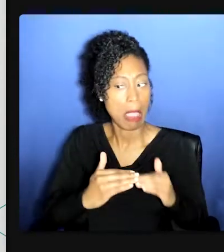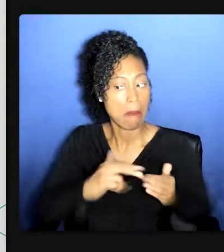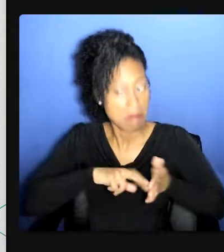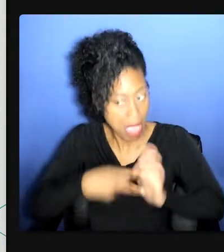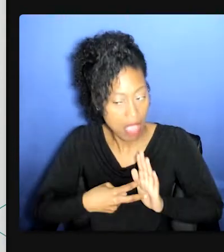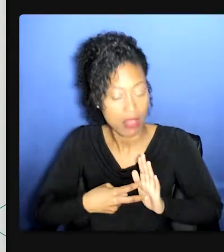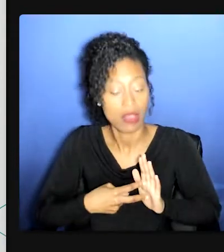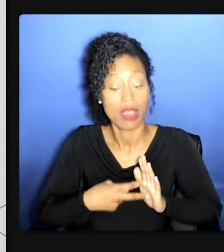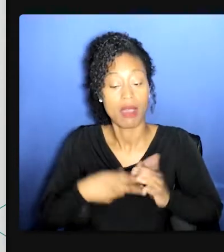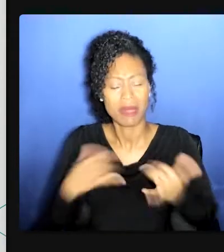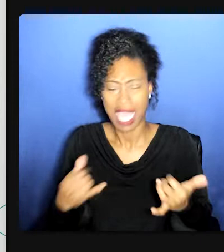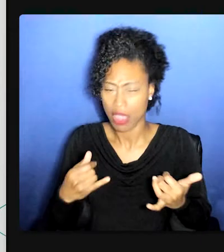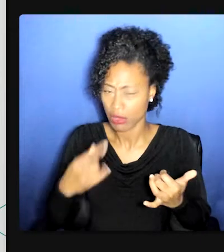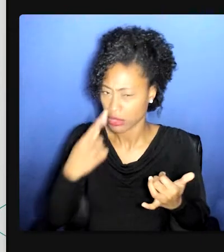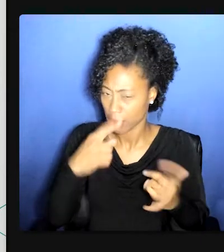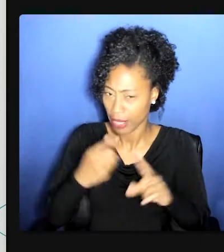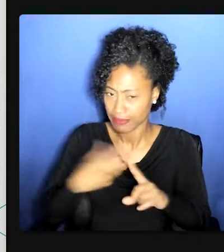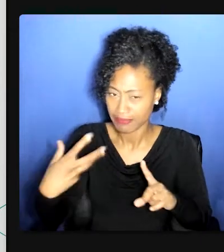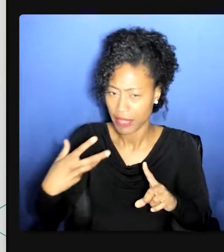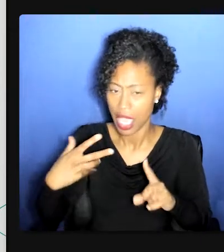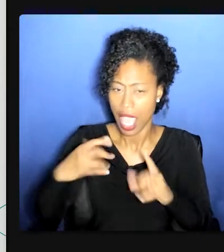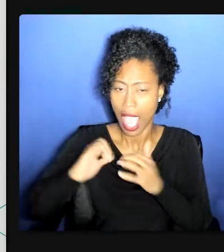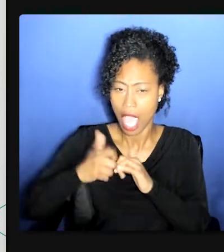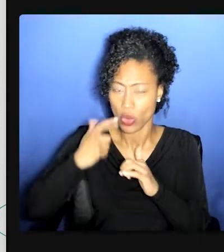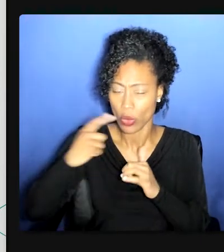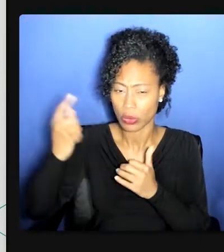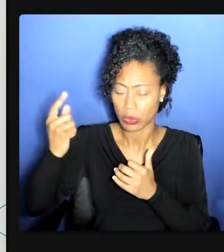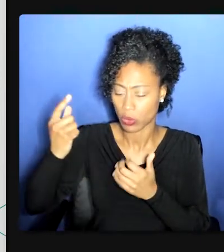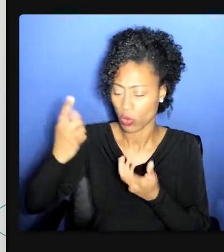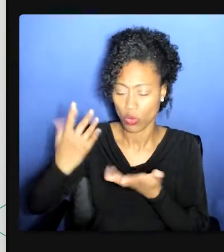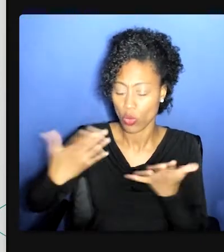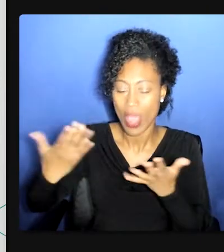can we talk about what information we need in order to create one?